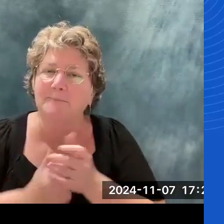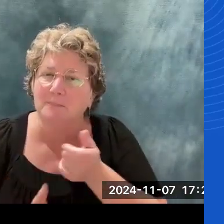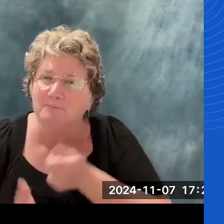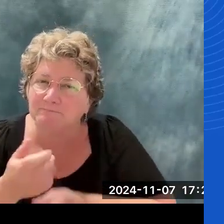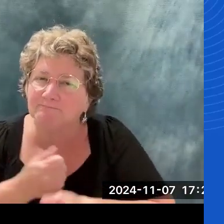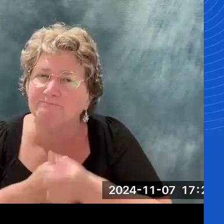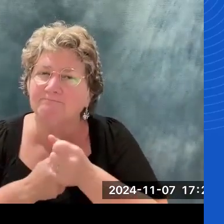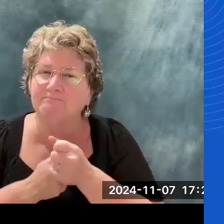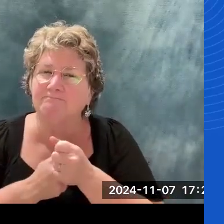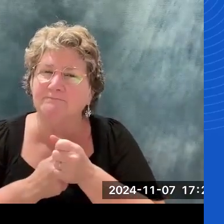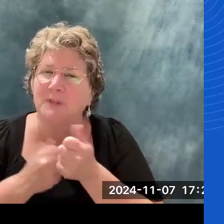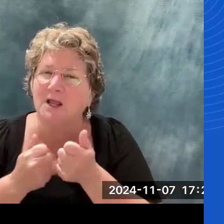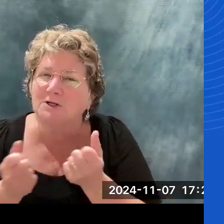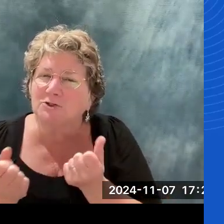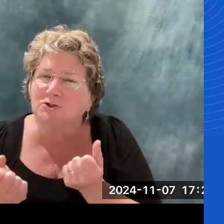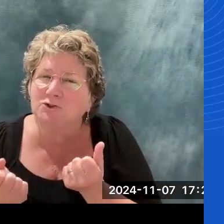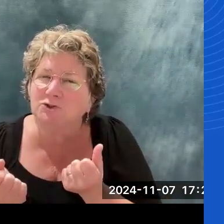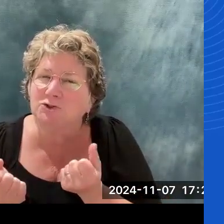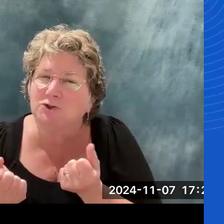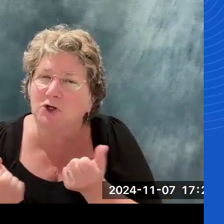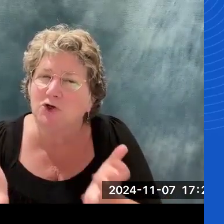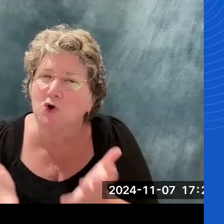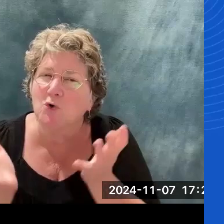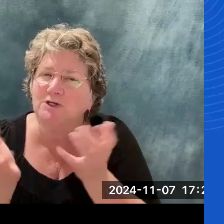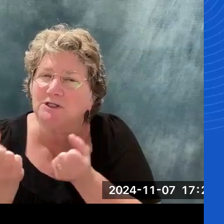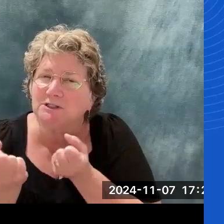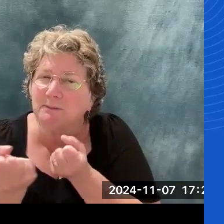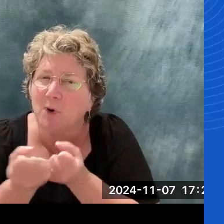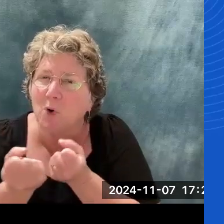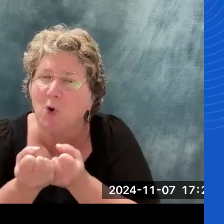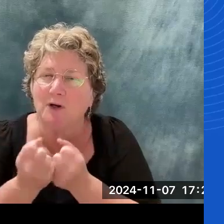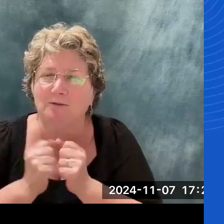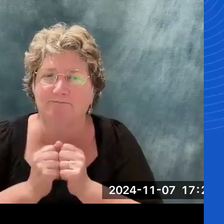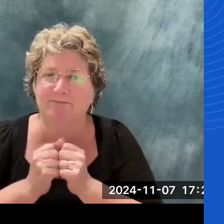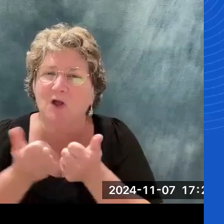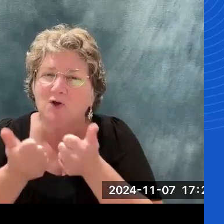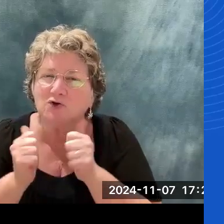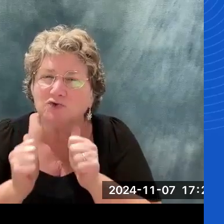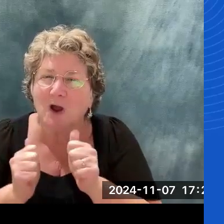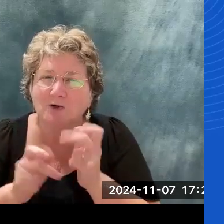safety plans, talking about what might be helpful. I think I saw on the chat asking them what